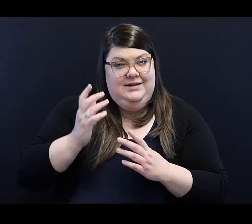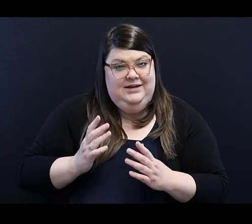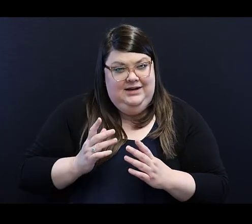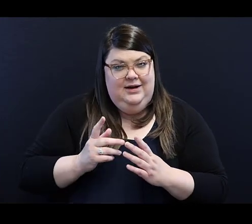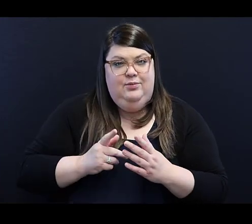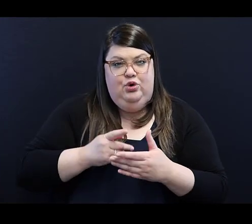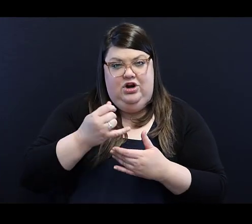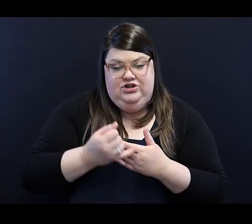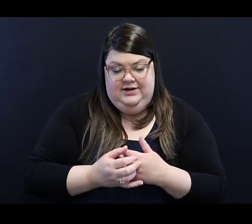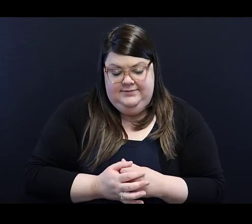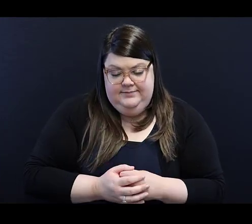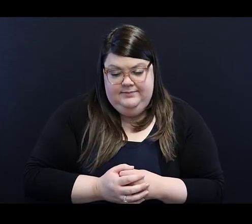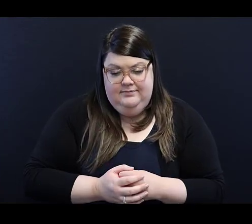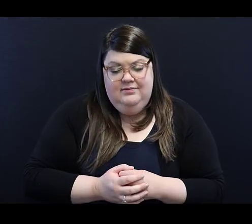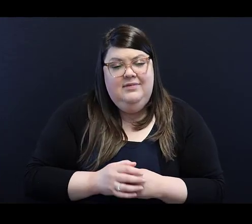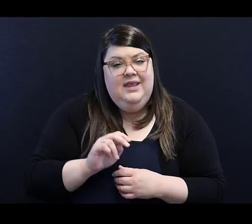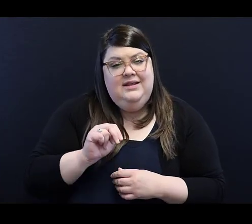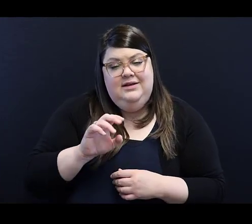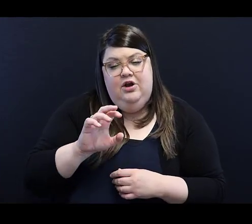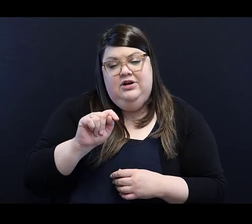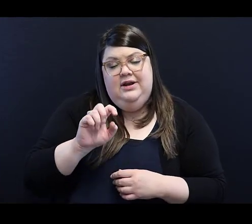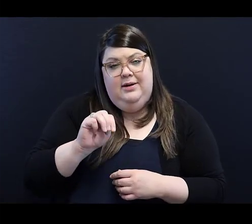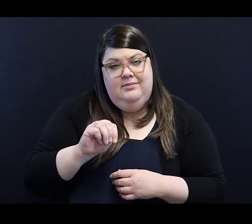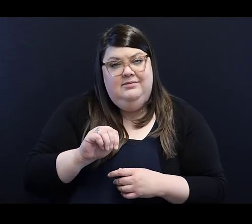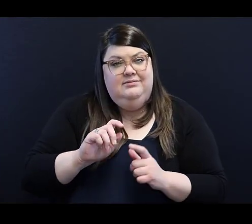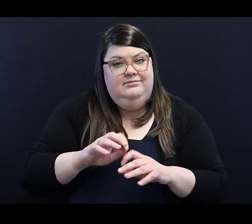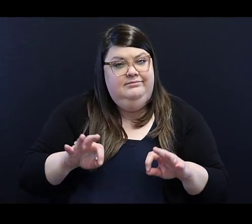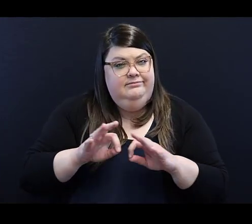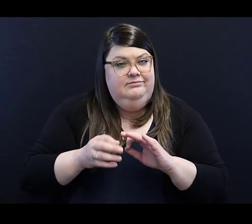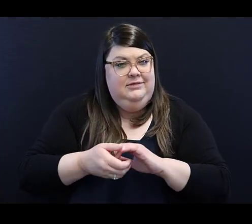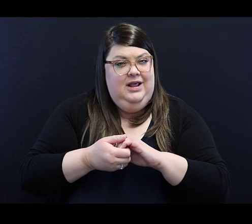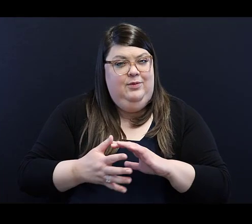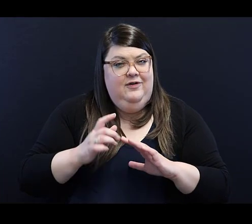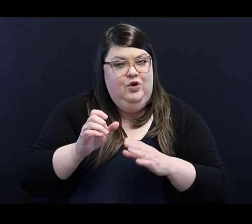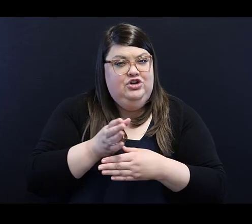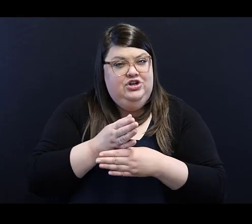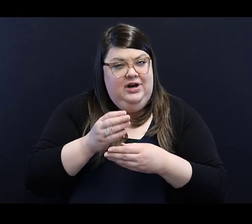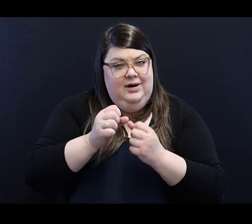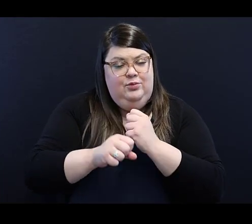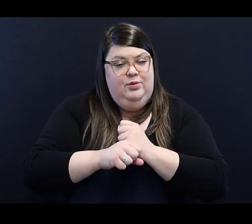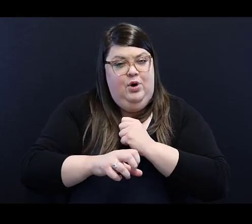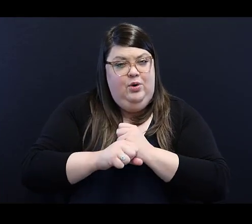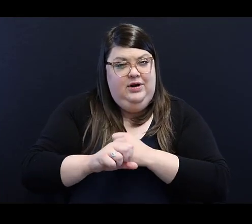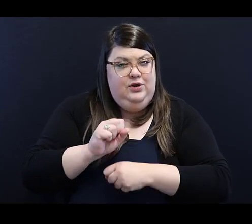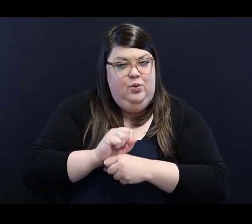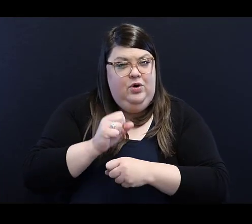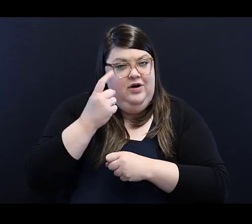The NCRTM is a key collaborator for sharing and promoting the work of RSA grantees through